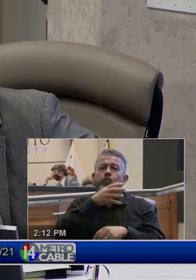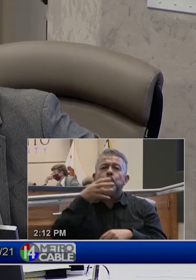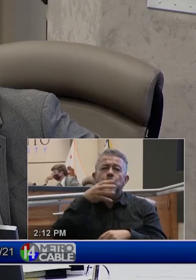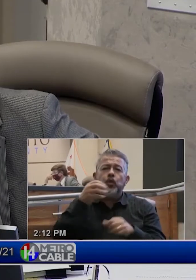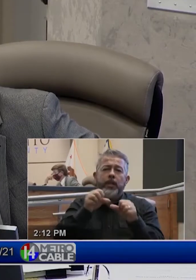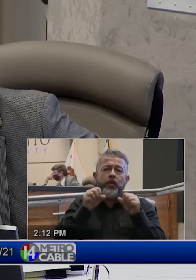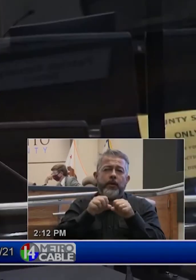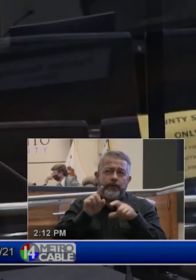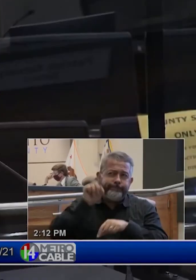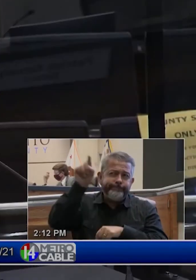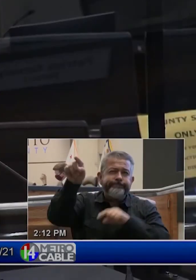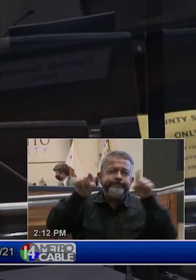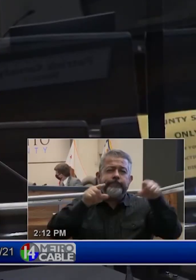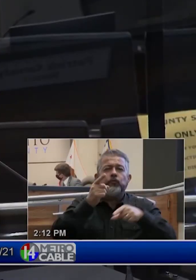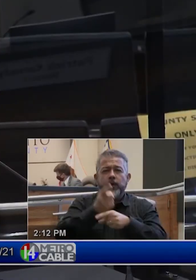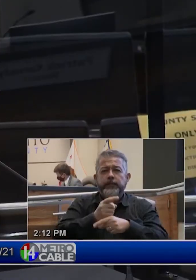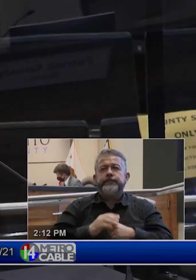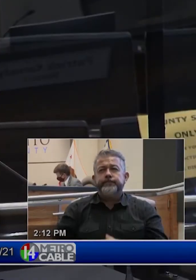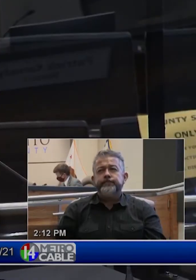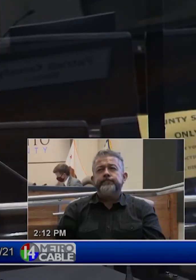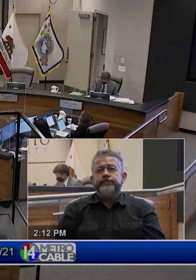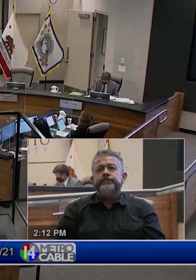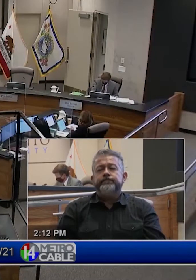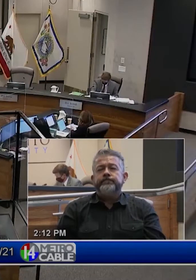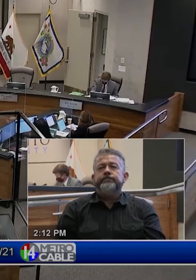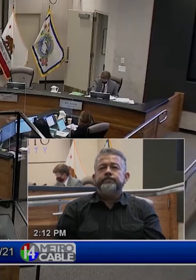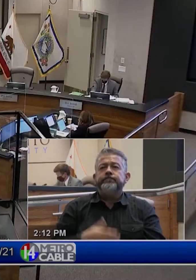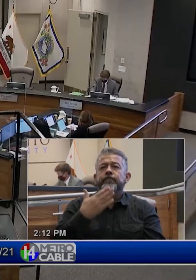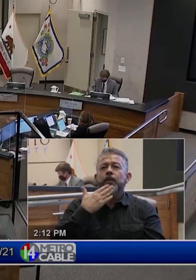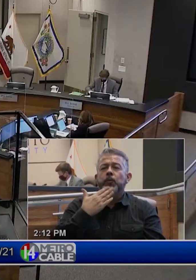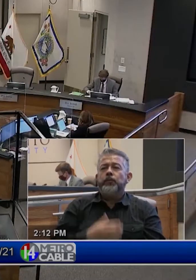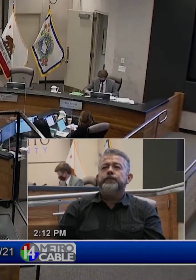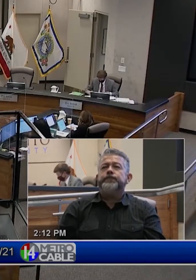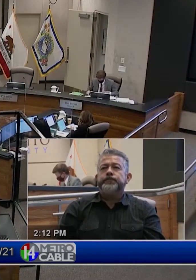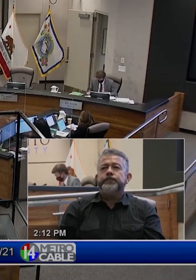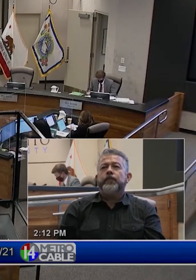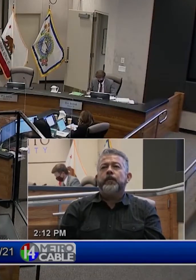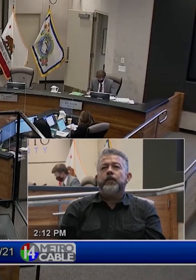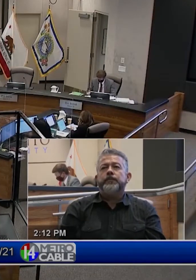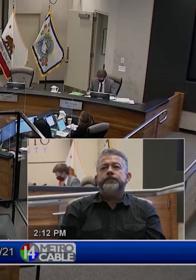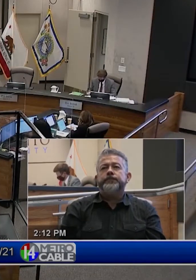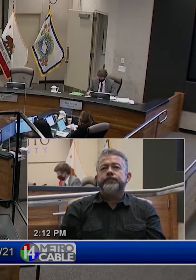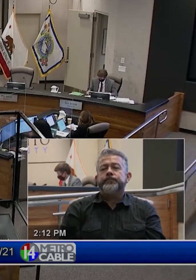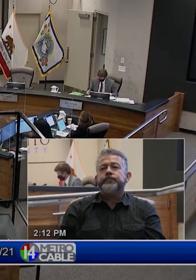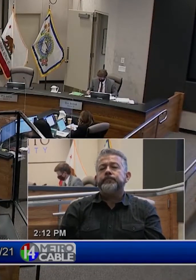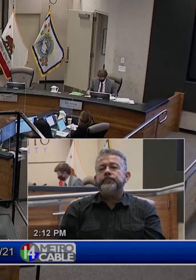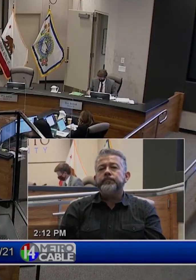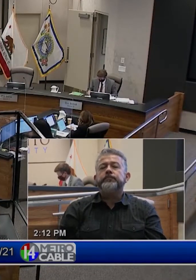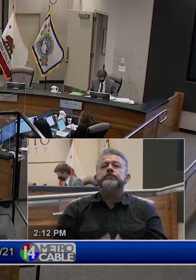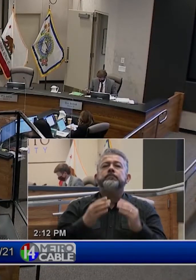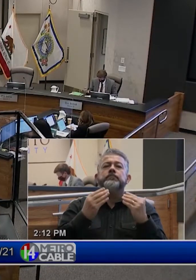ABSOLUTELY. >> THANK YOU. THANK YOU. THANK YOU. THANK YOU. >>. . >> SO WE'RE BUILDING ON EXISTING SO WE'RE BUILDING ON EXISTING NETWORKS.